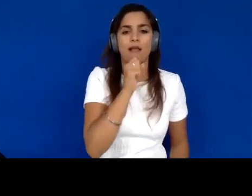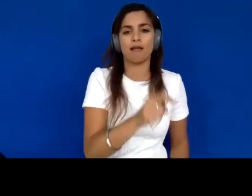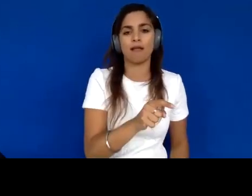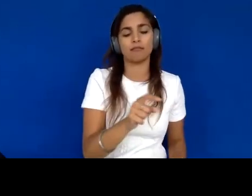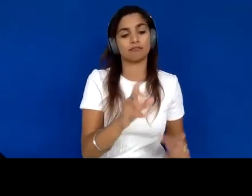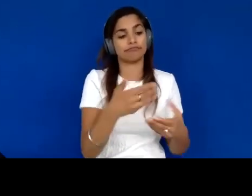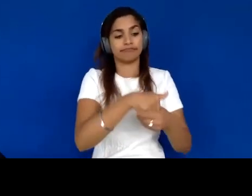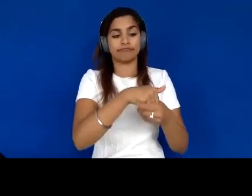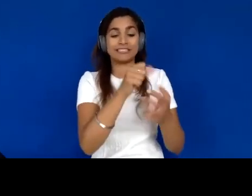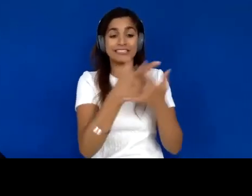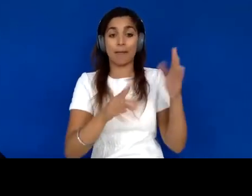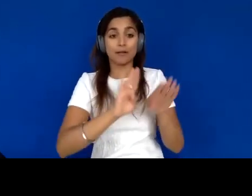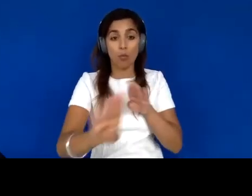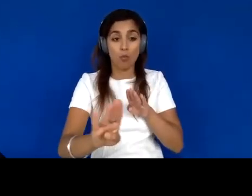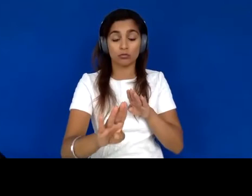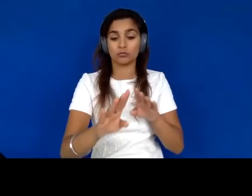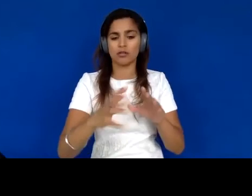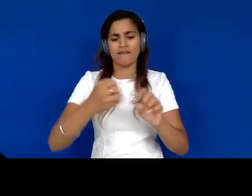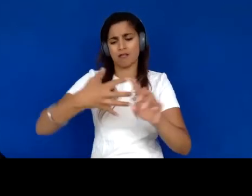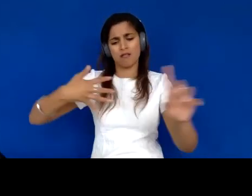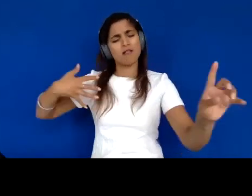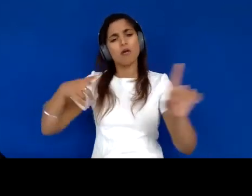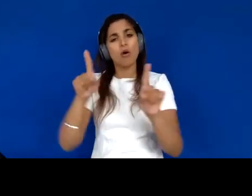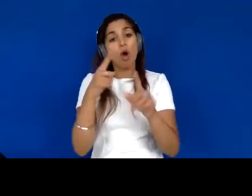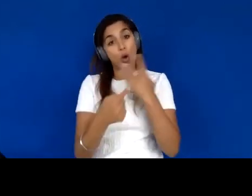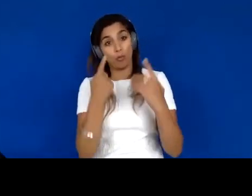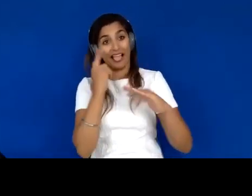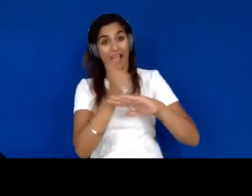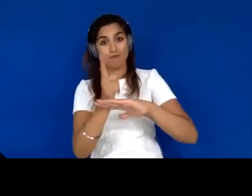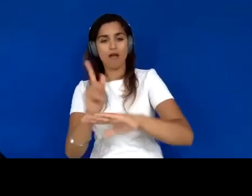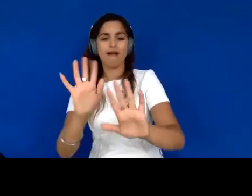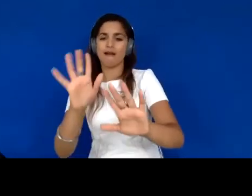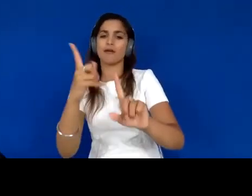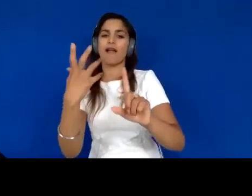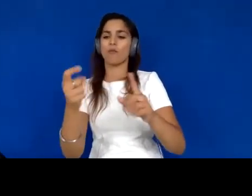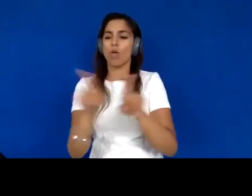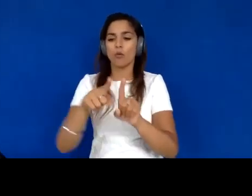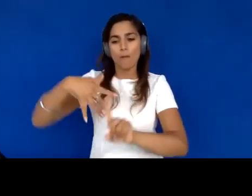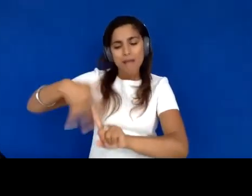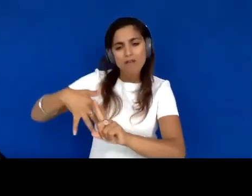camera but which also demonstrates how few disabled people are a in positions